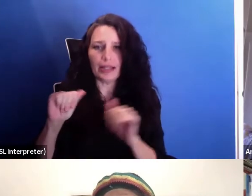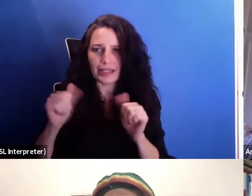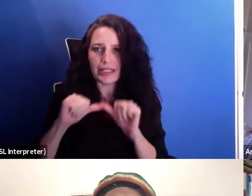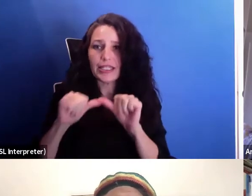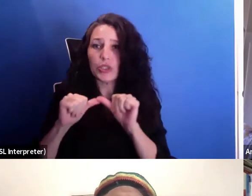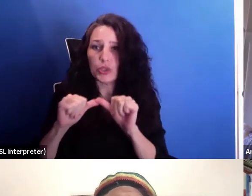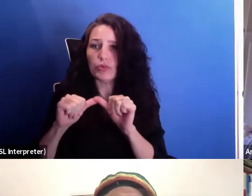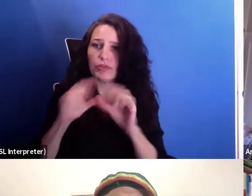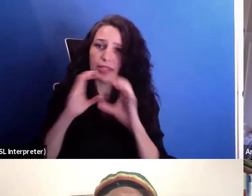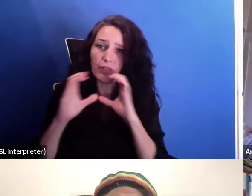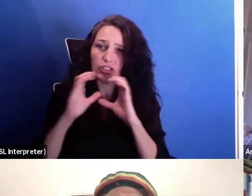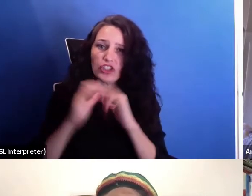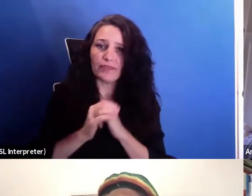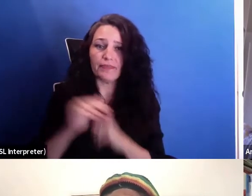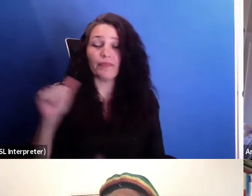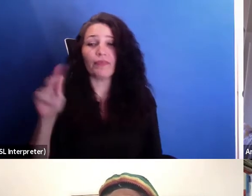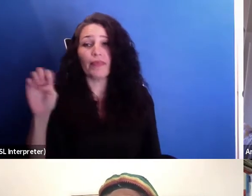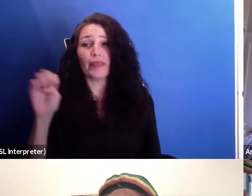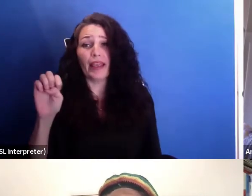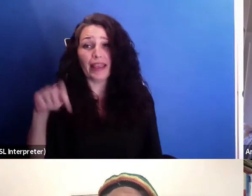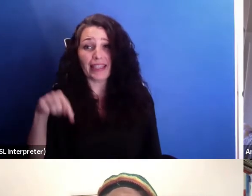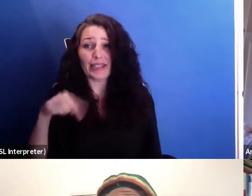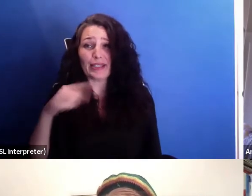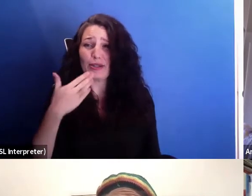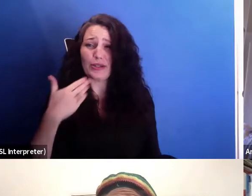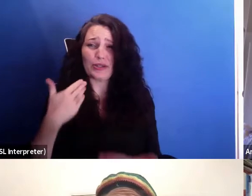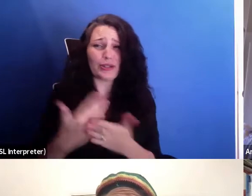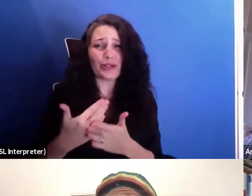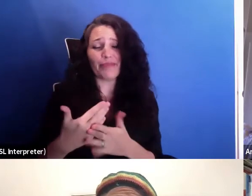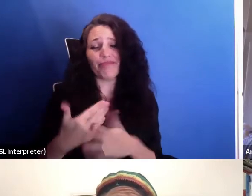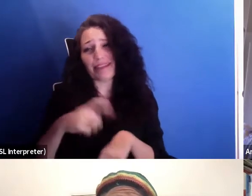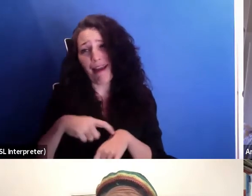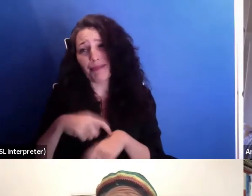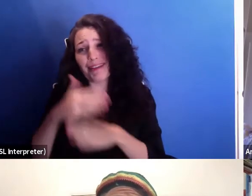to end our conversation. Actually, we could go on, but this has been really great.